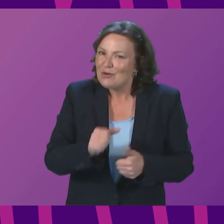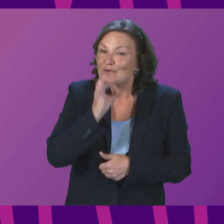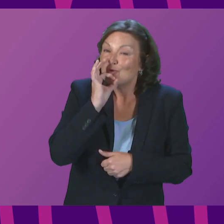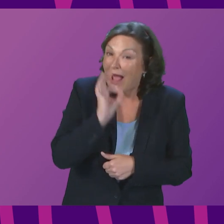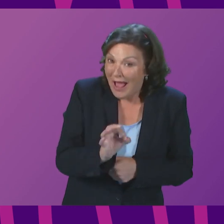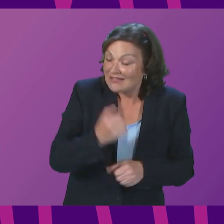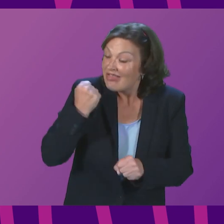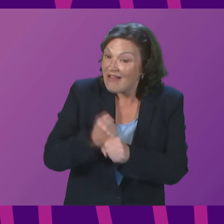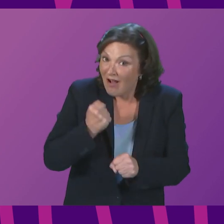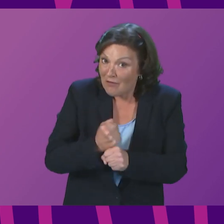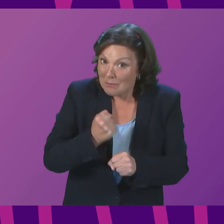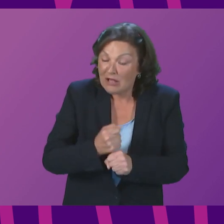of Scottish ministers.